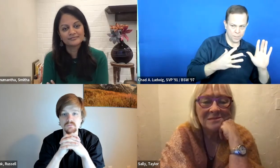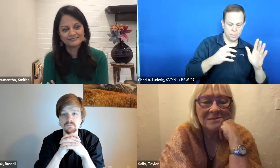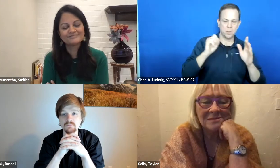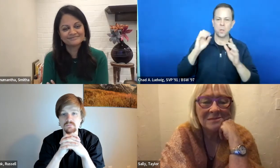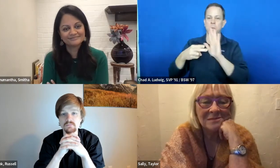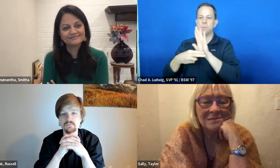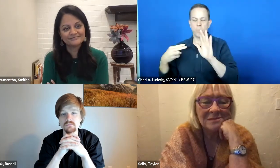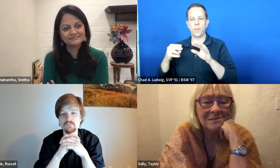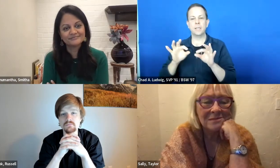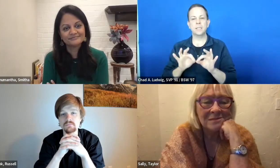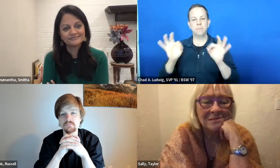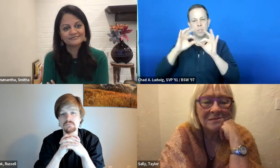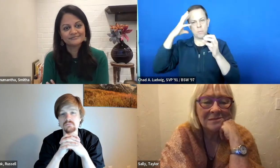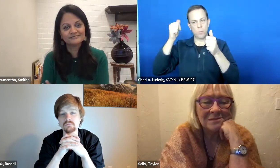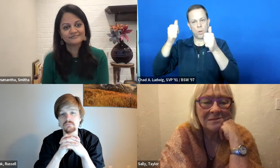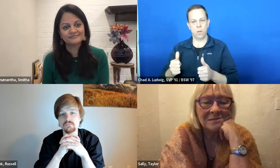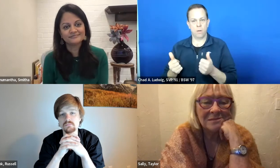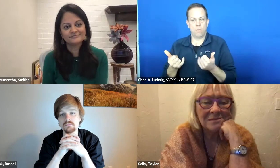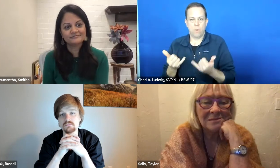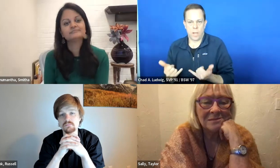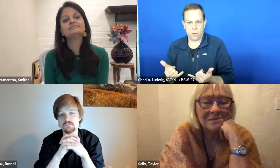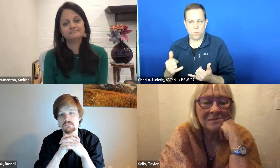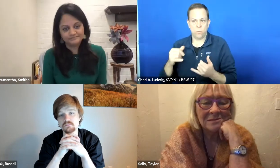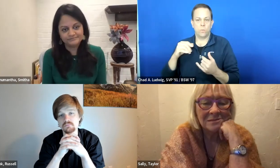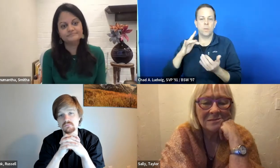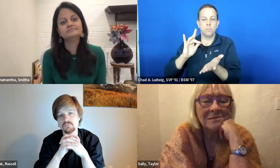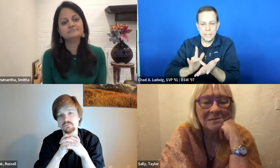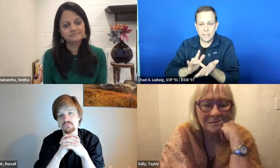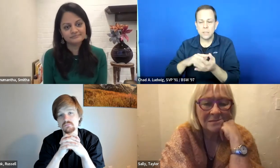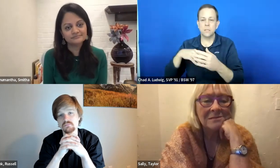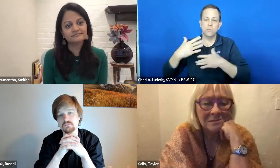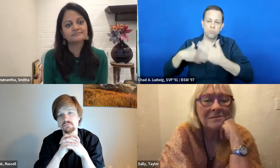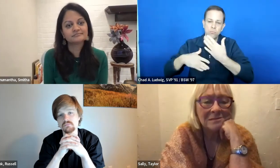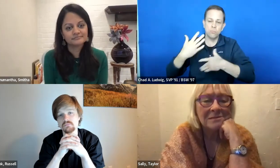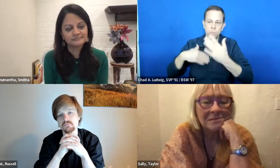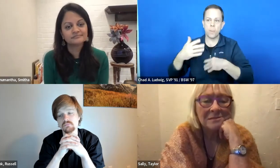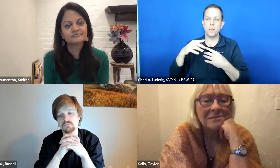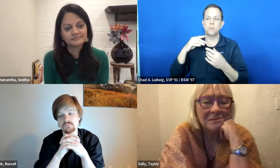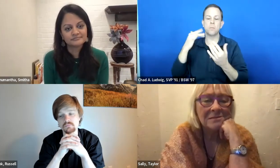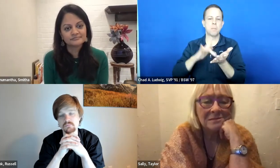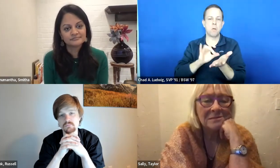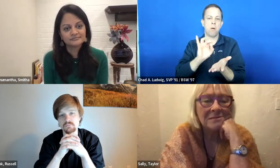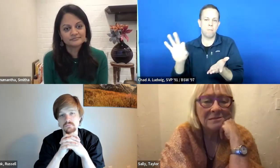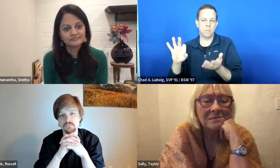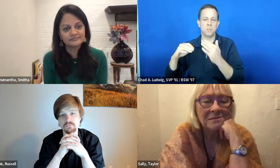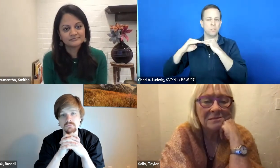and so they couldn't give her an official diagnosis, so they just diagnosed her for significant memory loss for now.